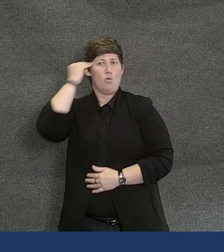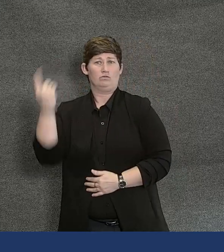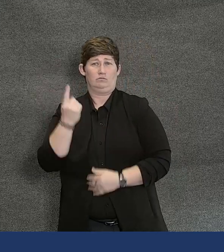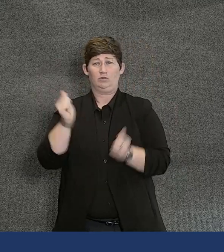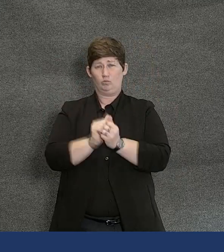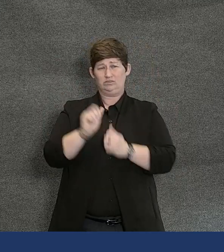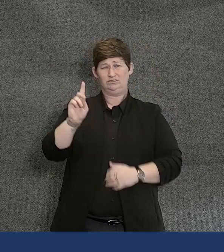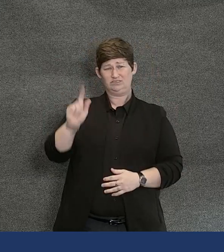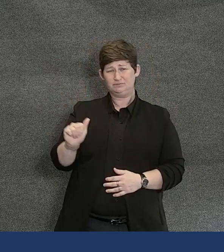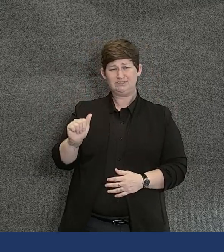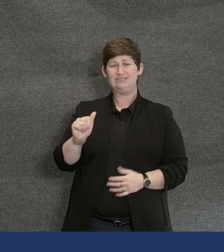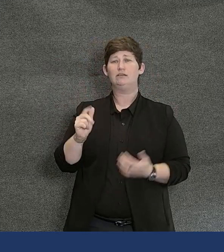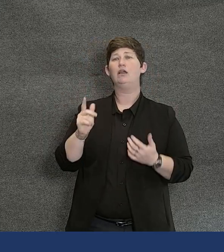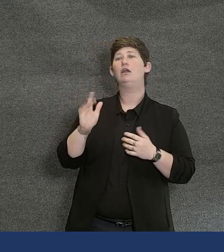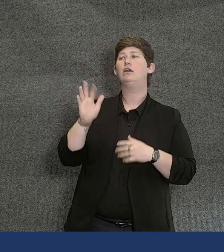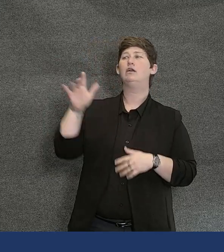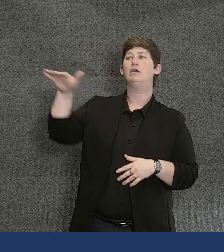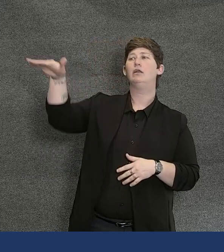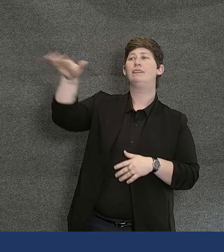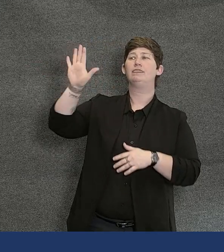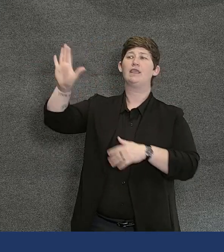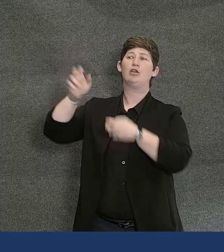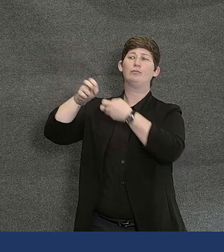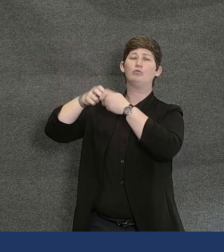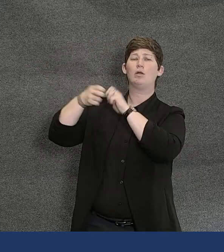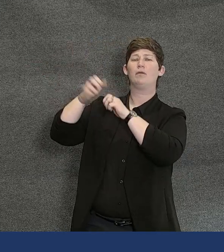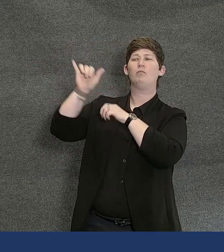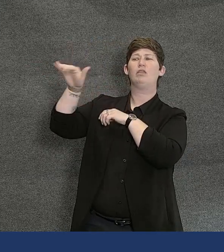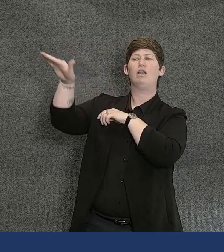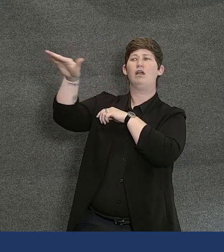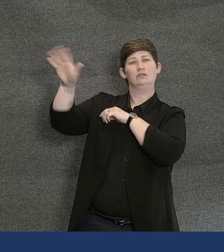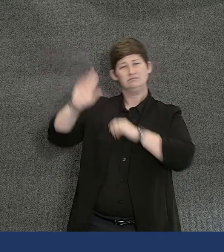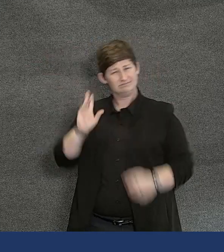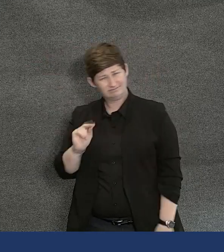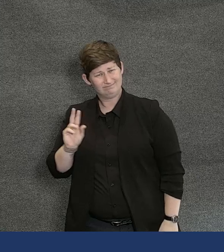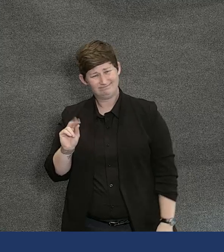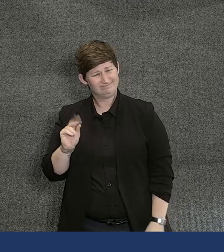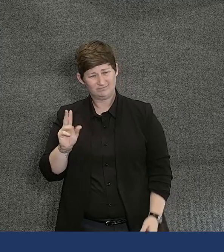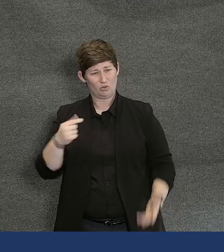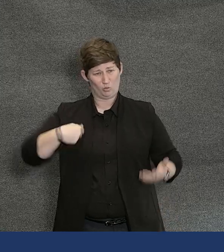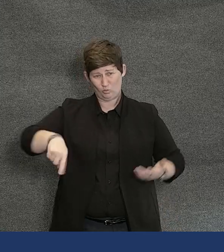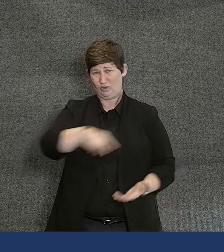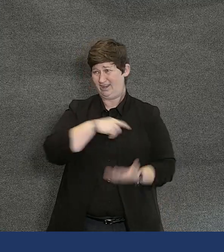It's all of our problem. We're not allies of the disability community.